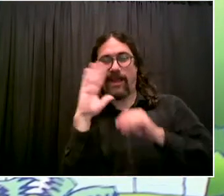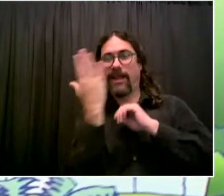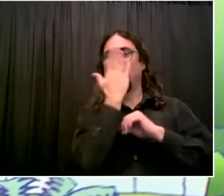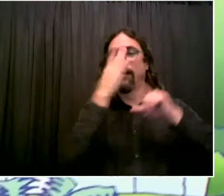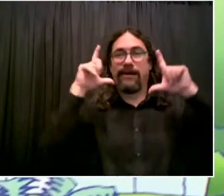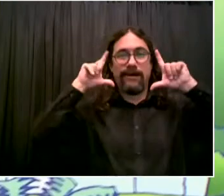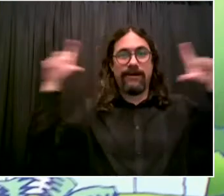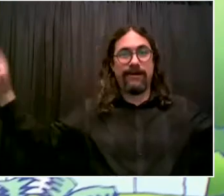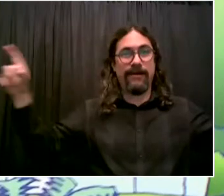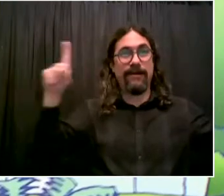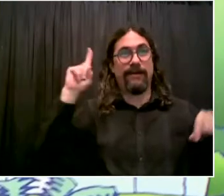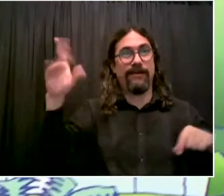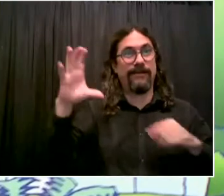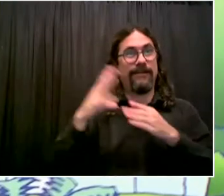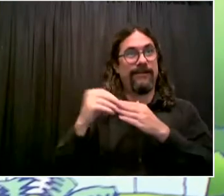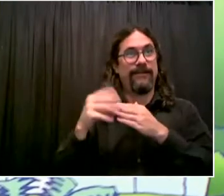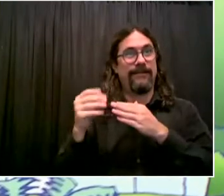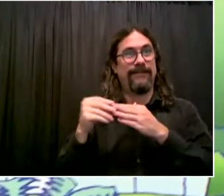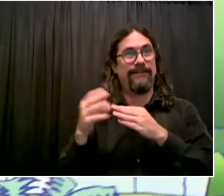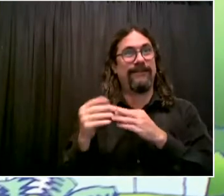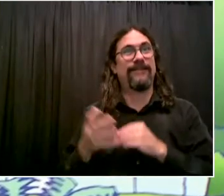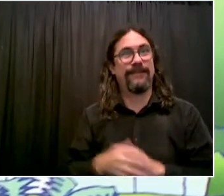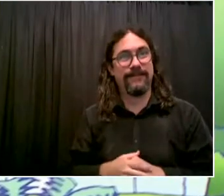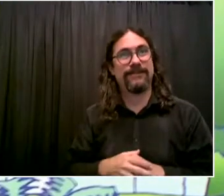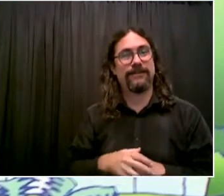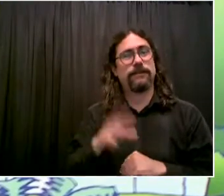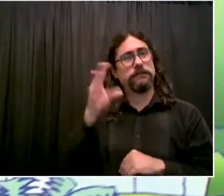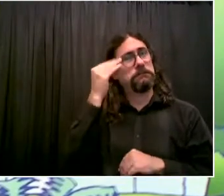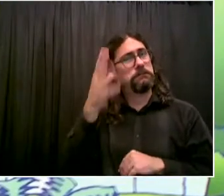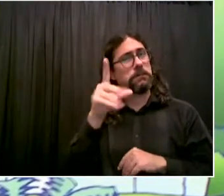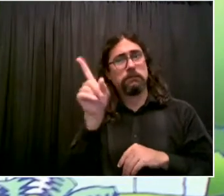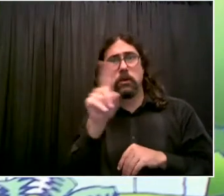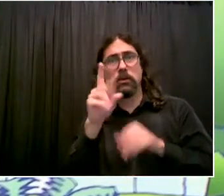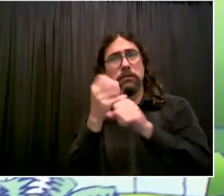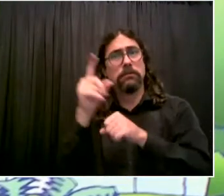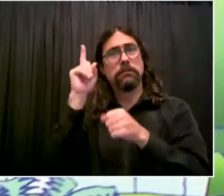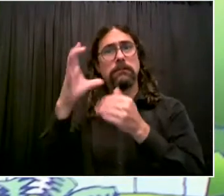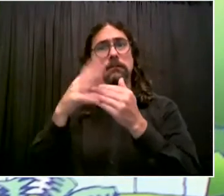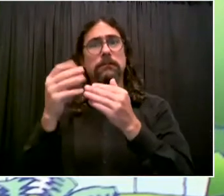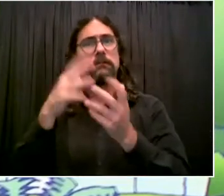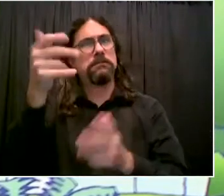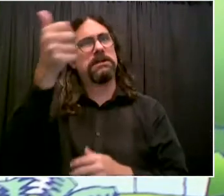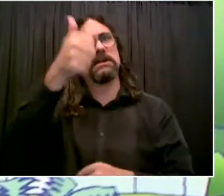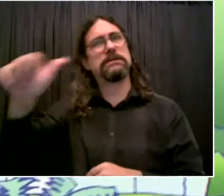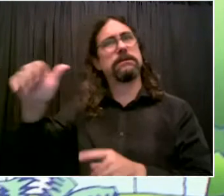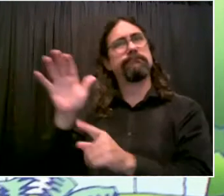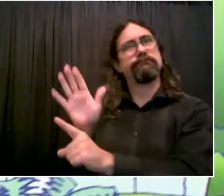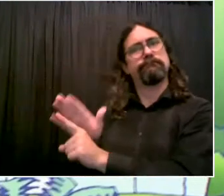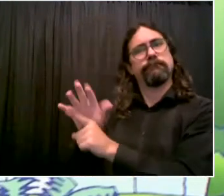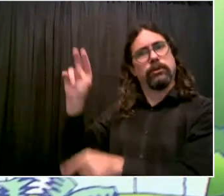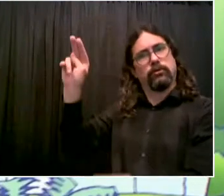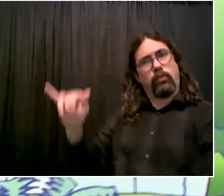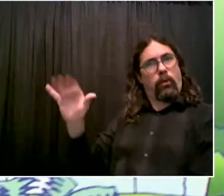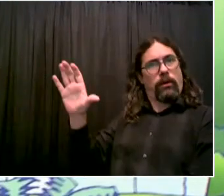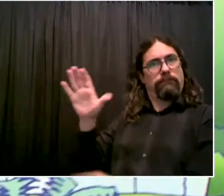LOCATIONS, GO IN